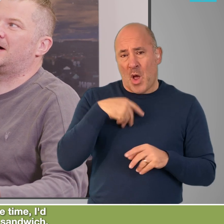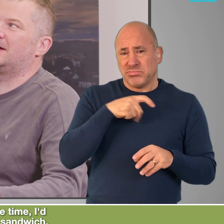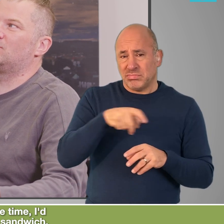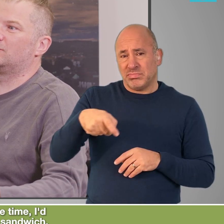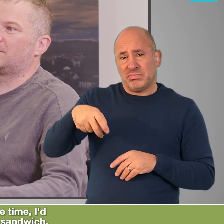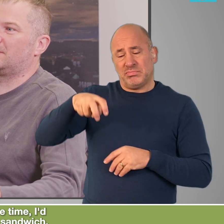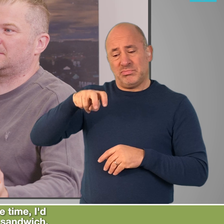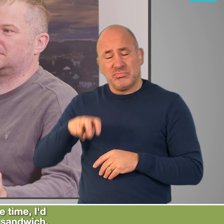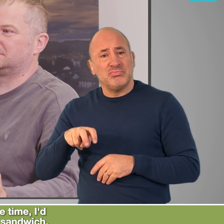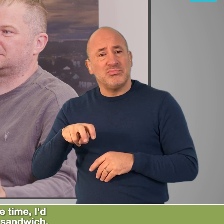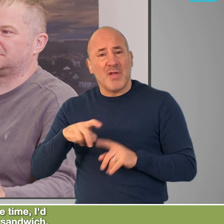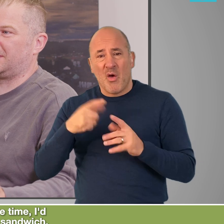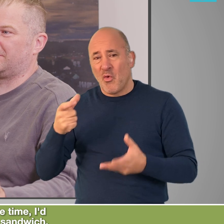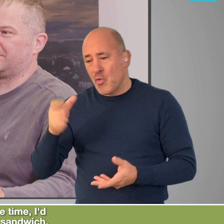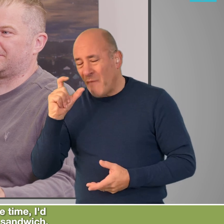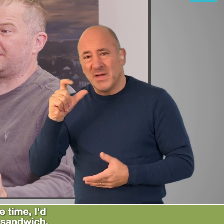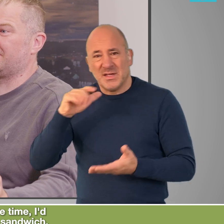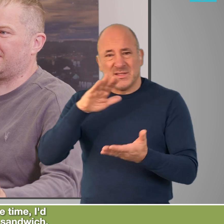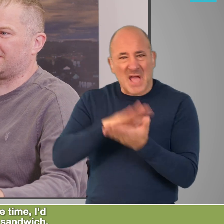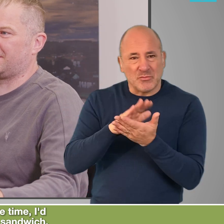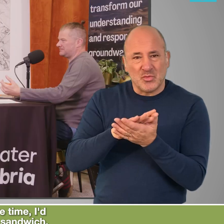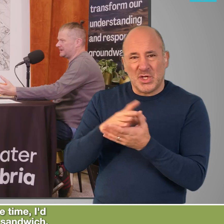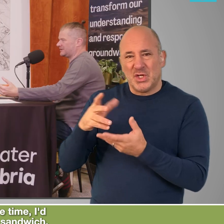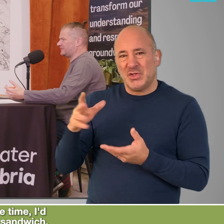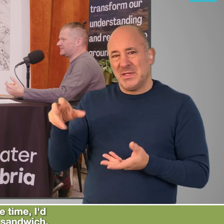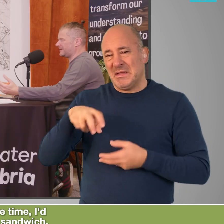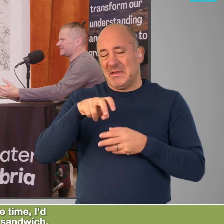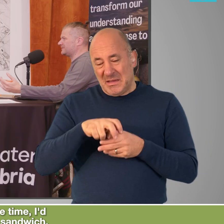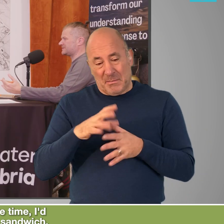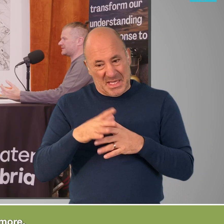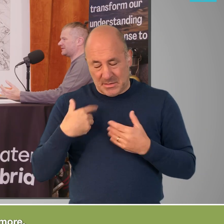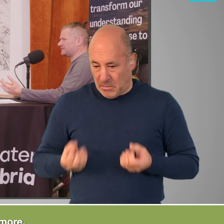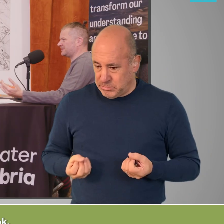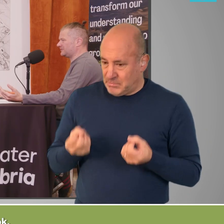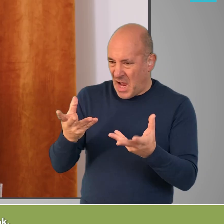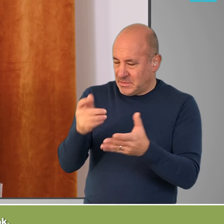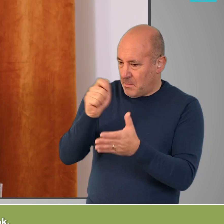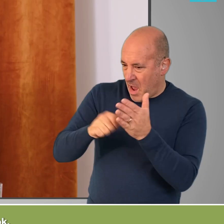I would sit and have time, I'd buy a coffee, buy a sandwich, sit and spend more. Read a book.